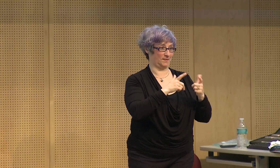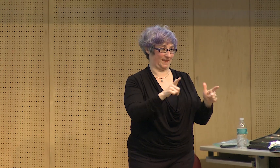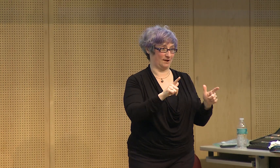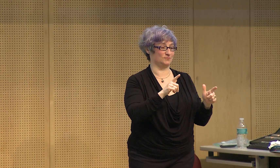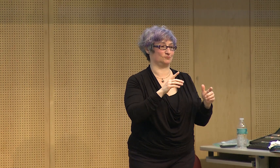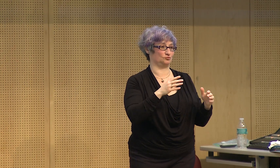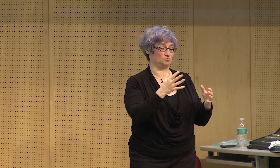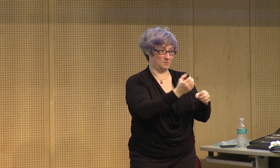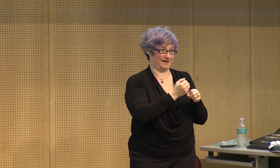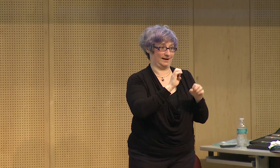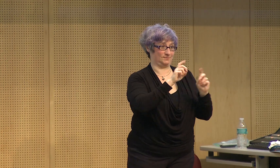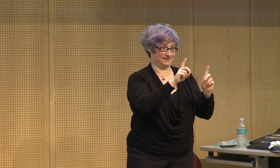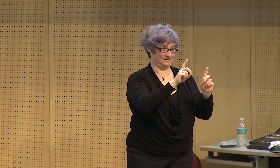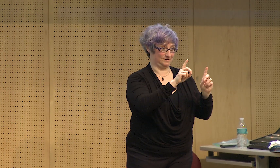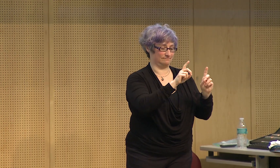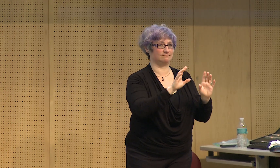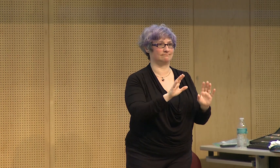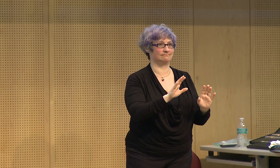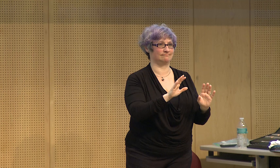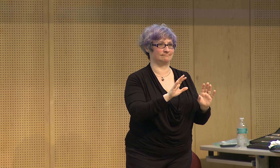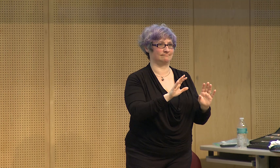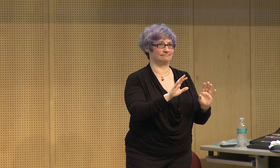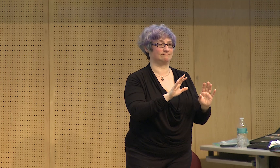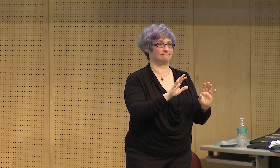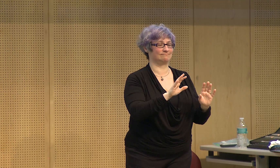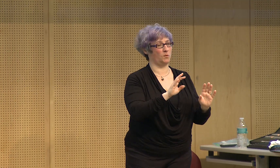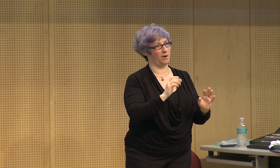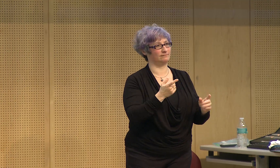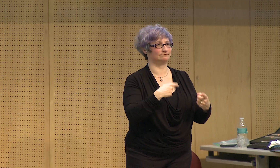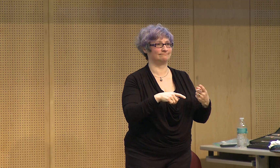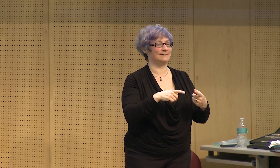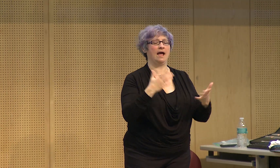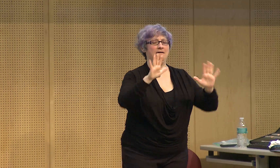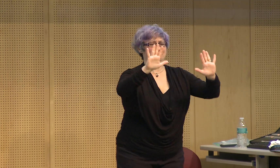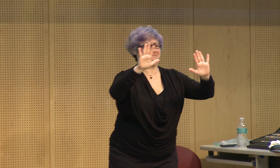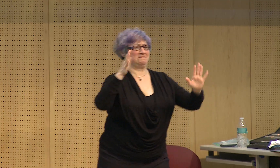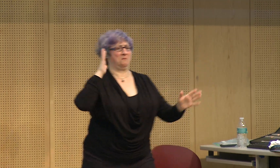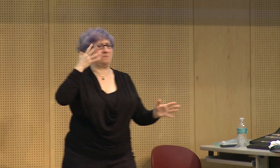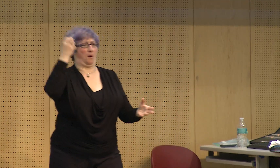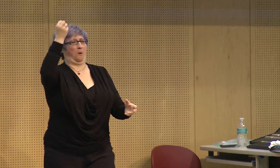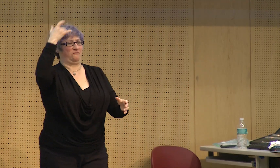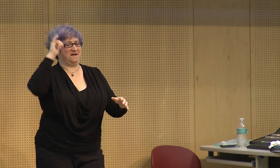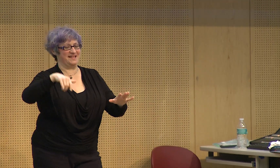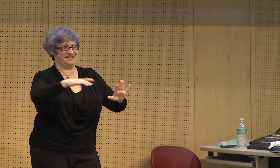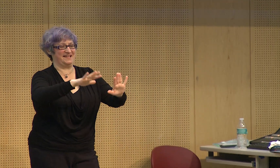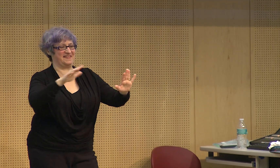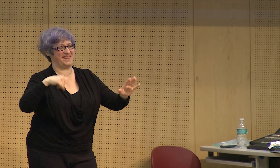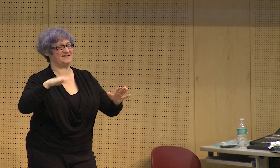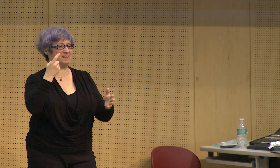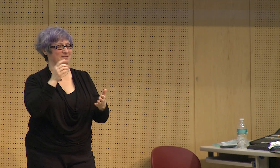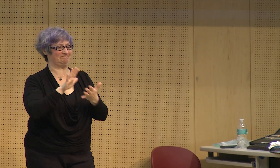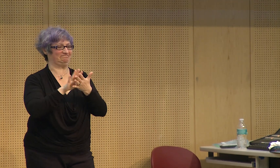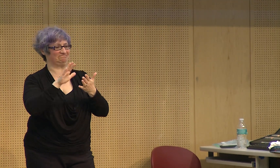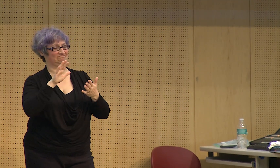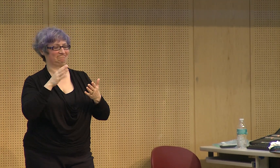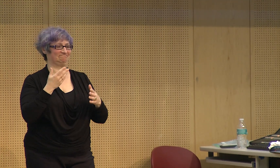Basically, young people need access to language and then education-- well, hold on that thought for a minute.